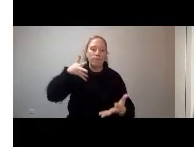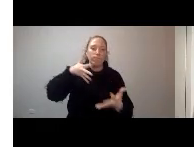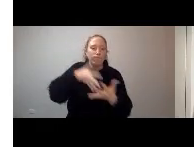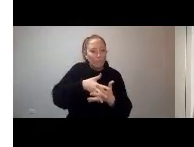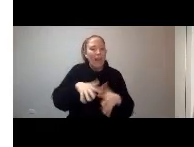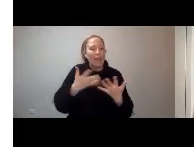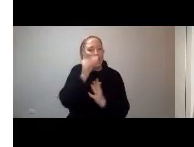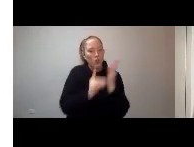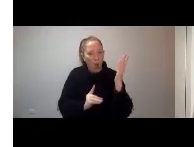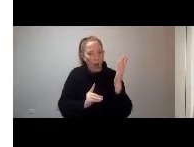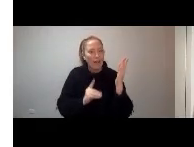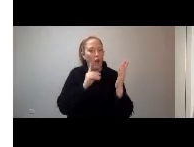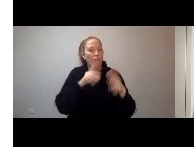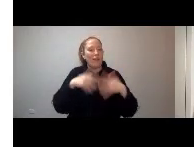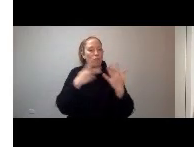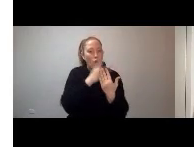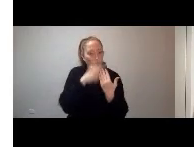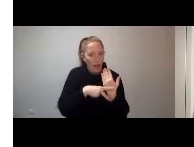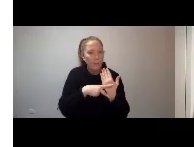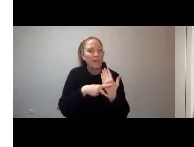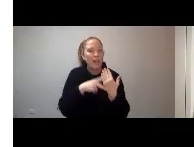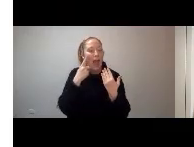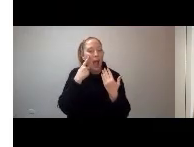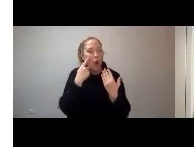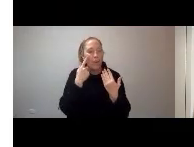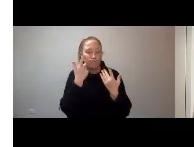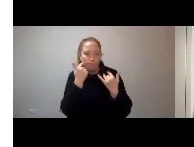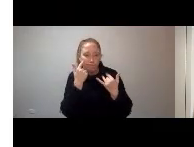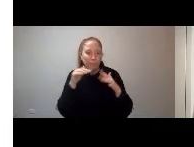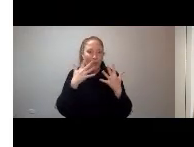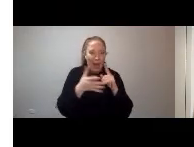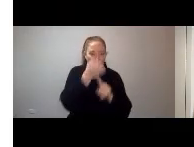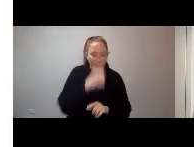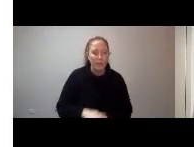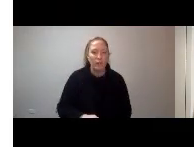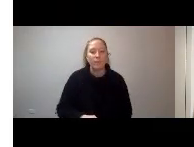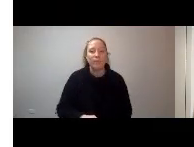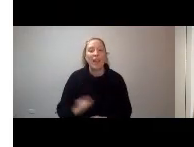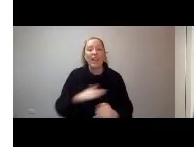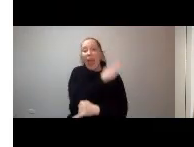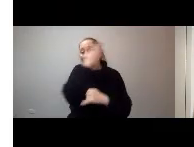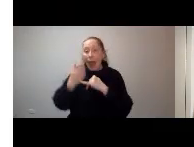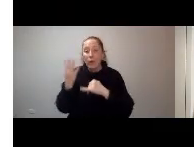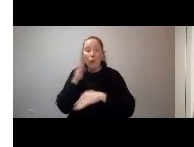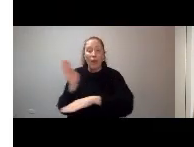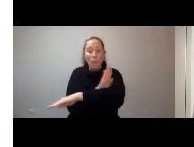and how we can better measure outcomes. Following the presentations, we will have a panel discussion with Fiona McEwan,